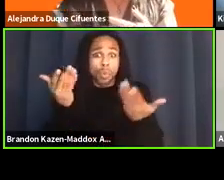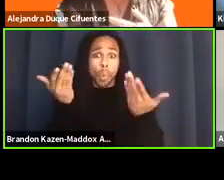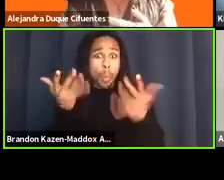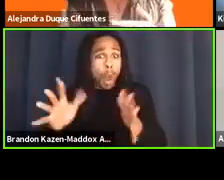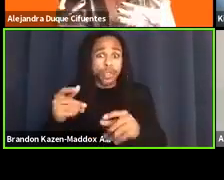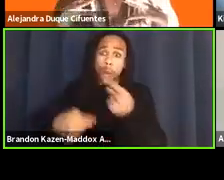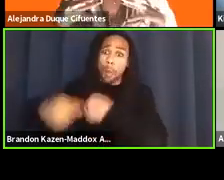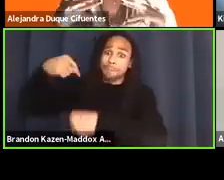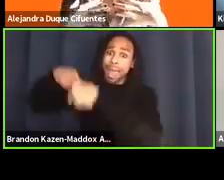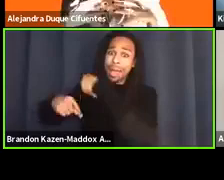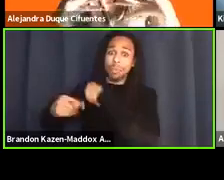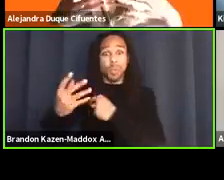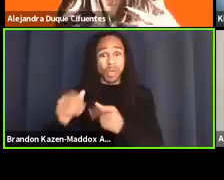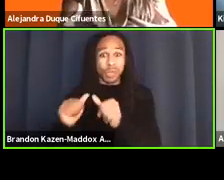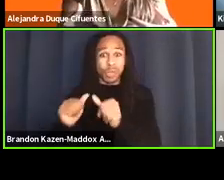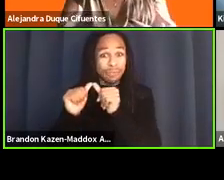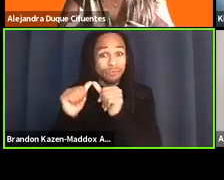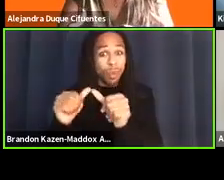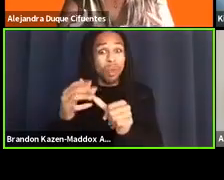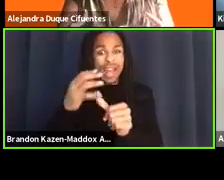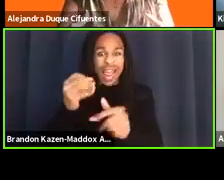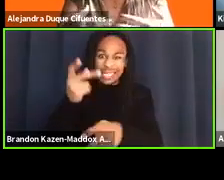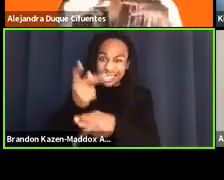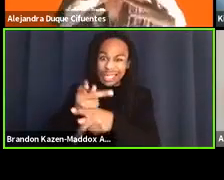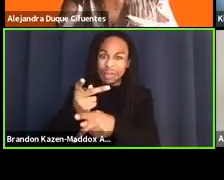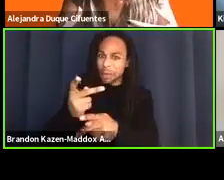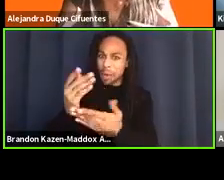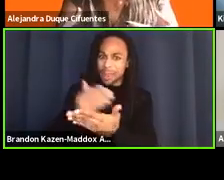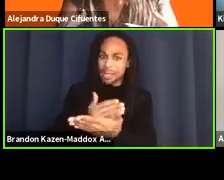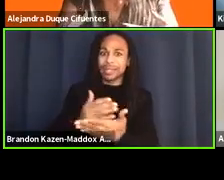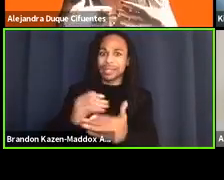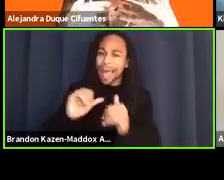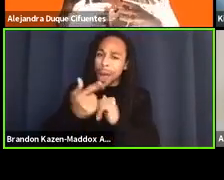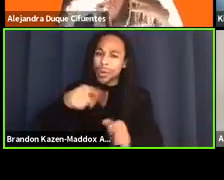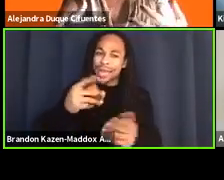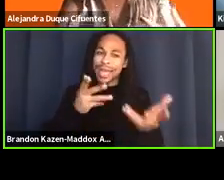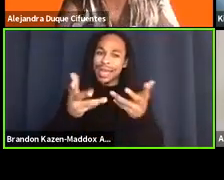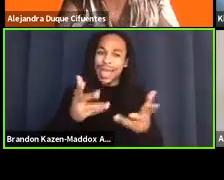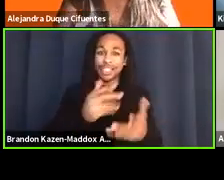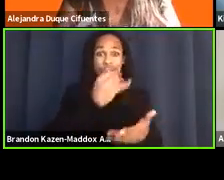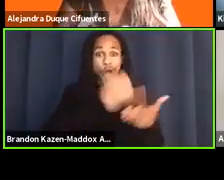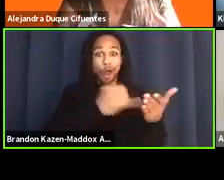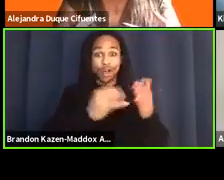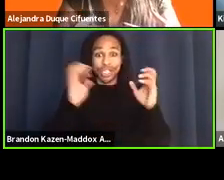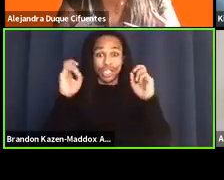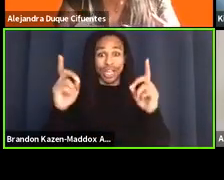it possible for me to take class, now this digital sphere has created a huge door of